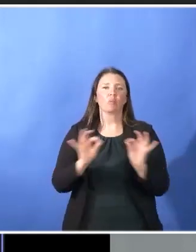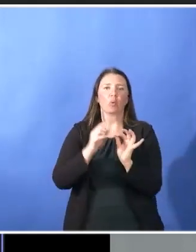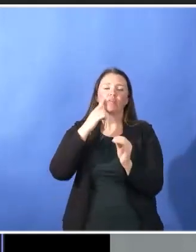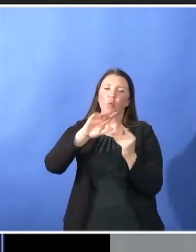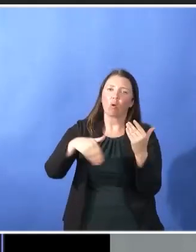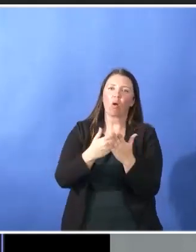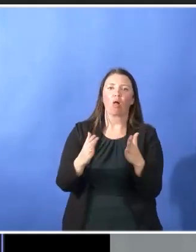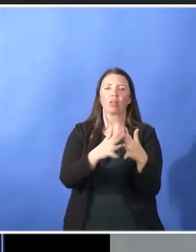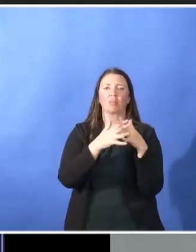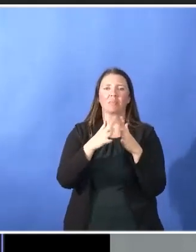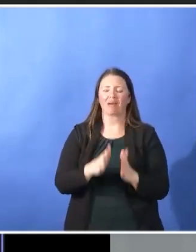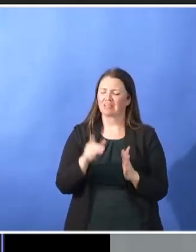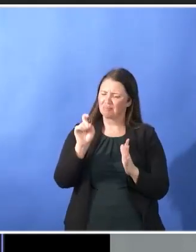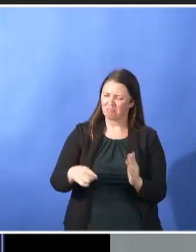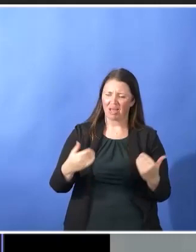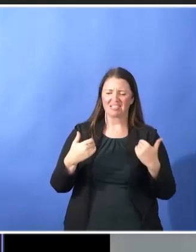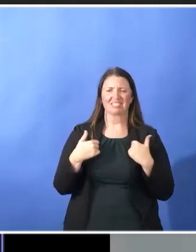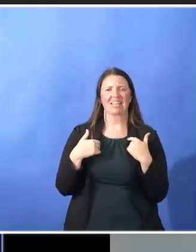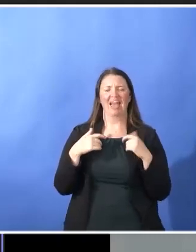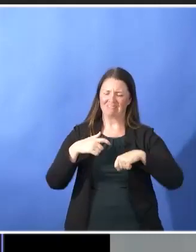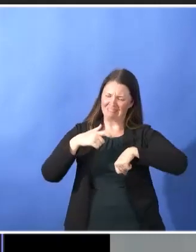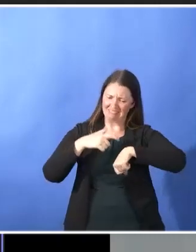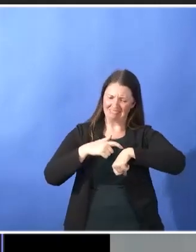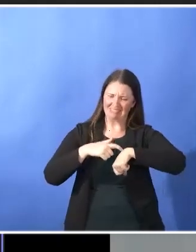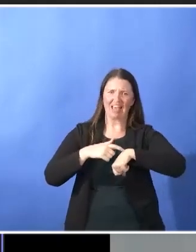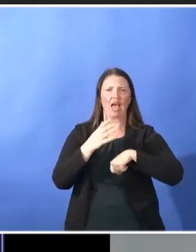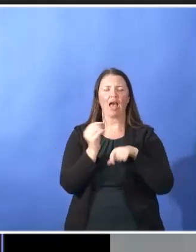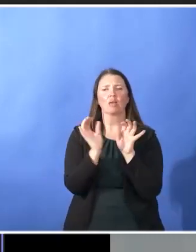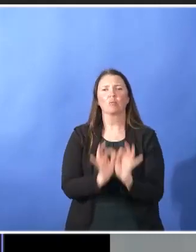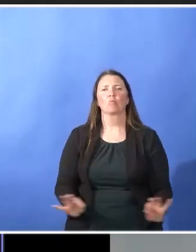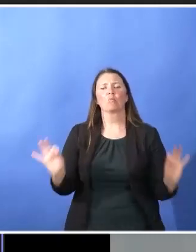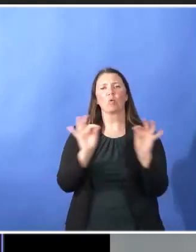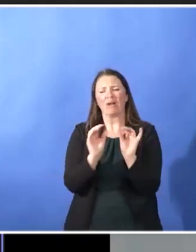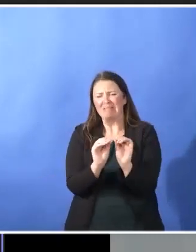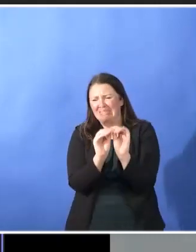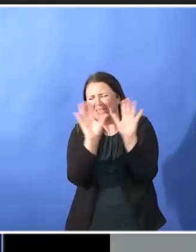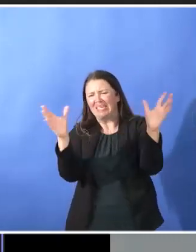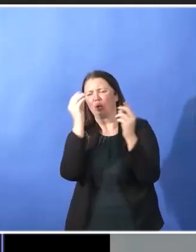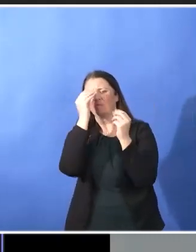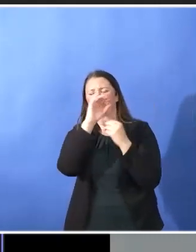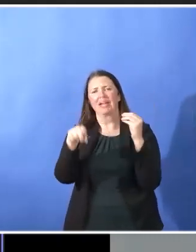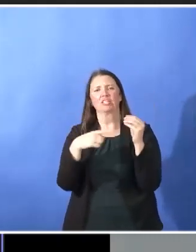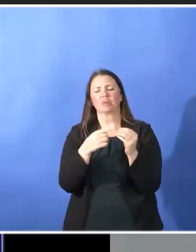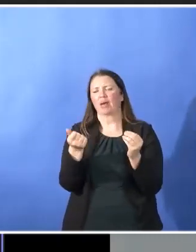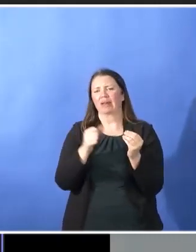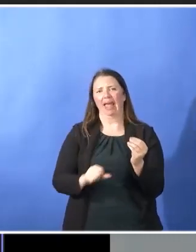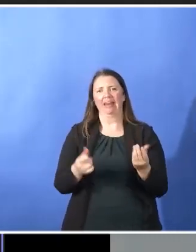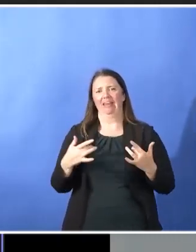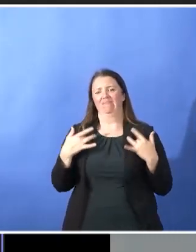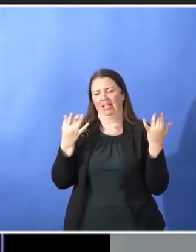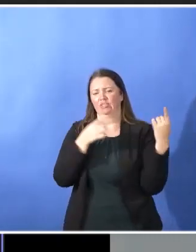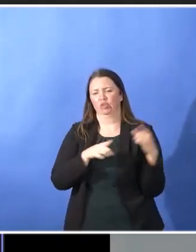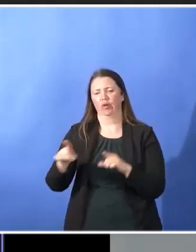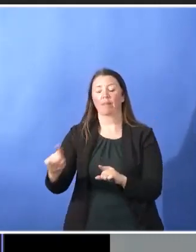THE RULES WE ADOPT TODAY HELP SERVE THAT GOAL.